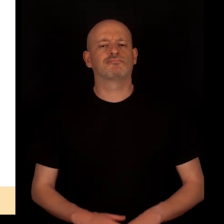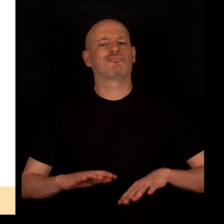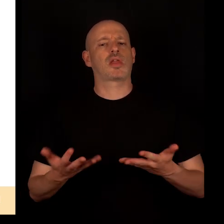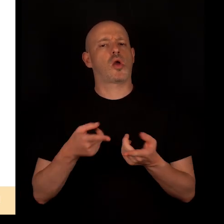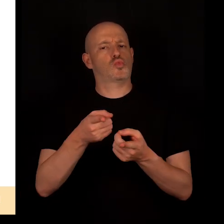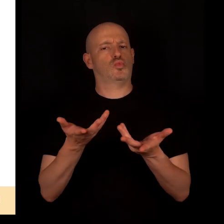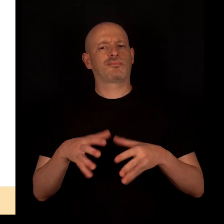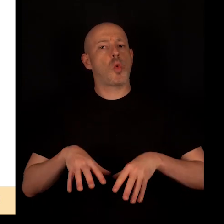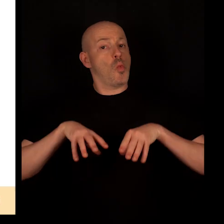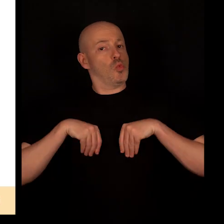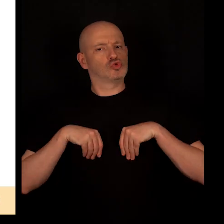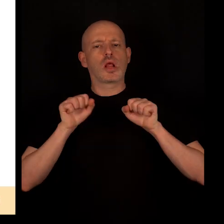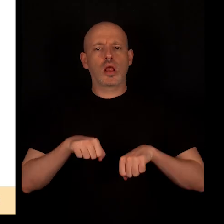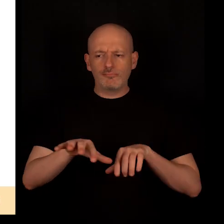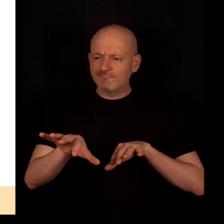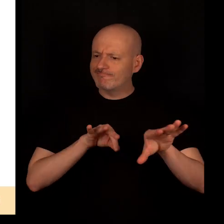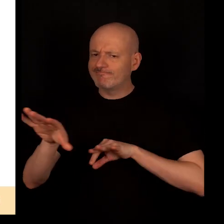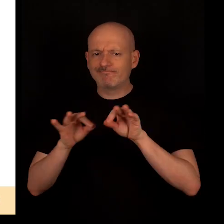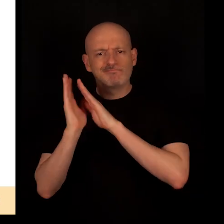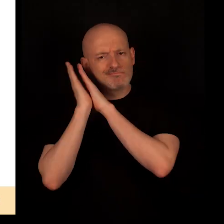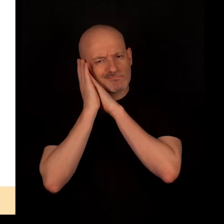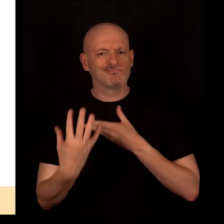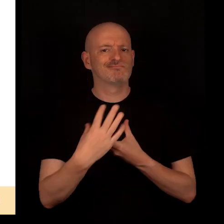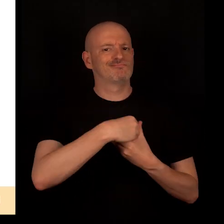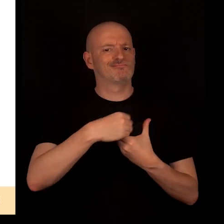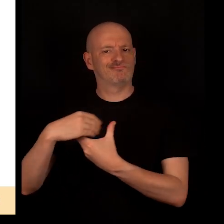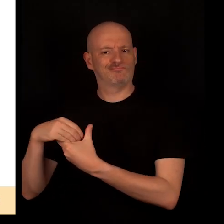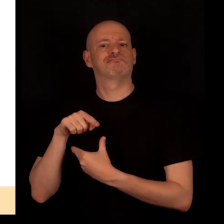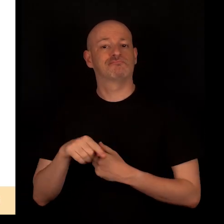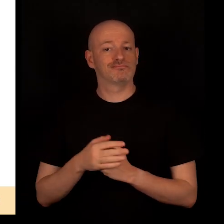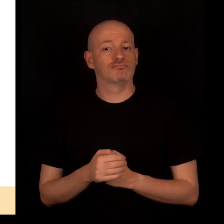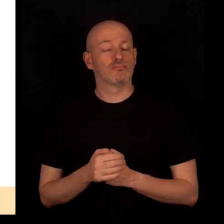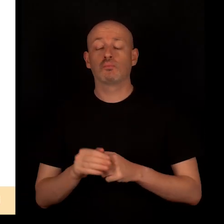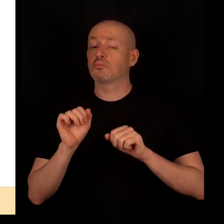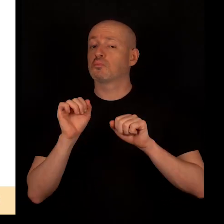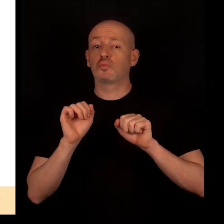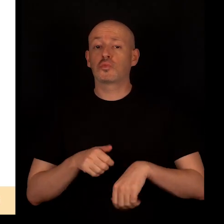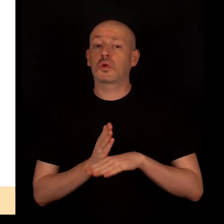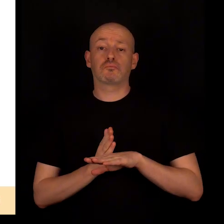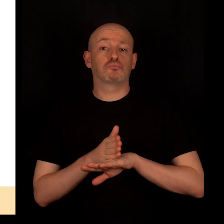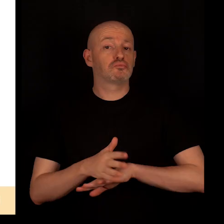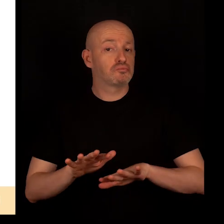Then how can you, the host, select your residents? This can either be through